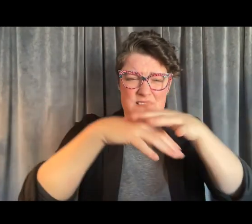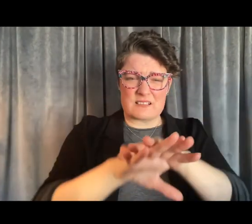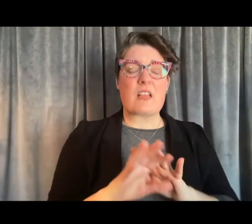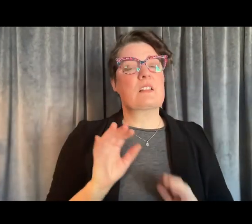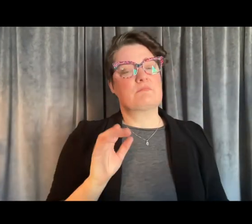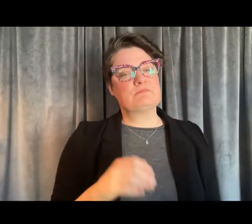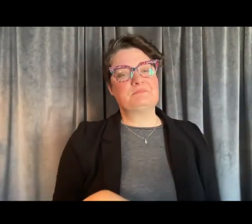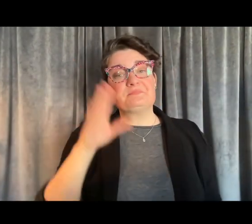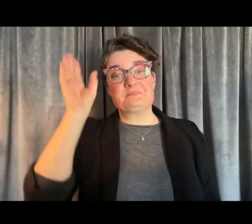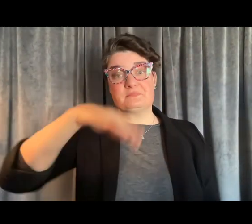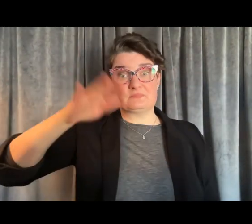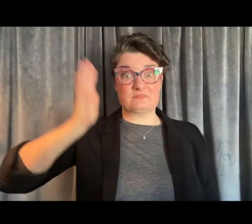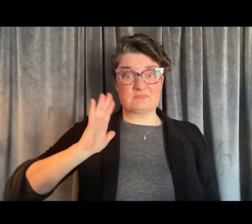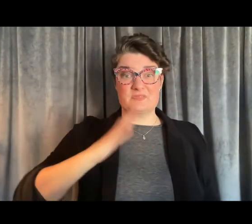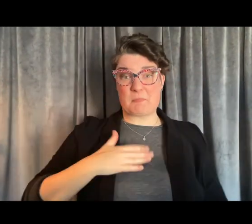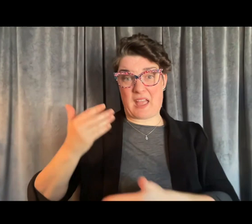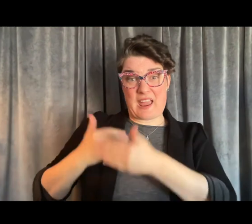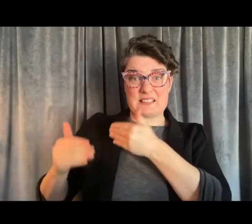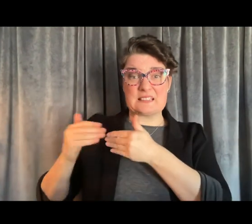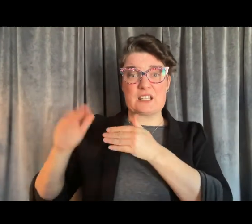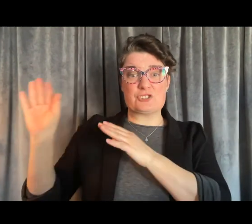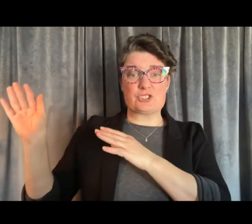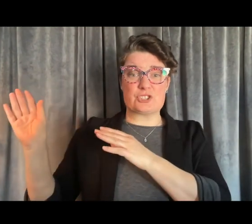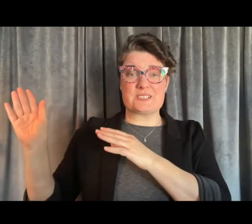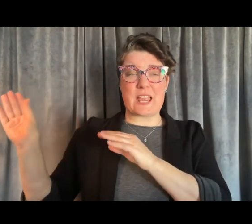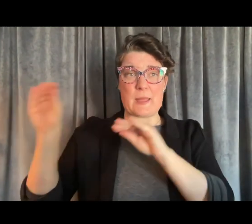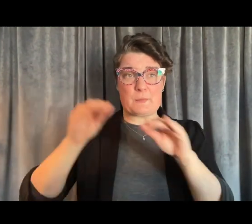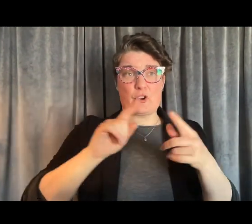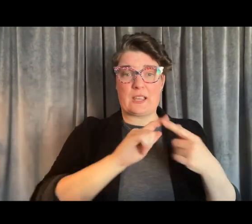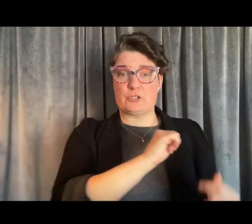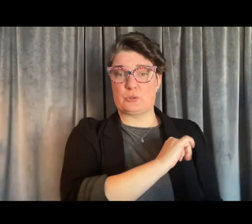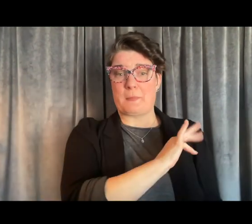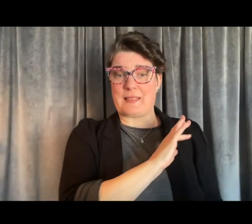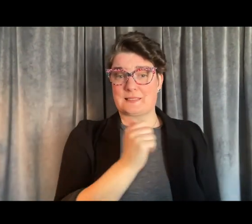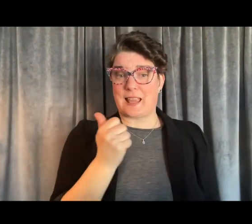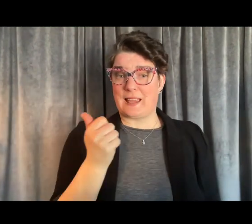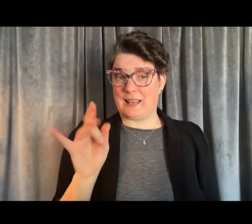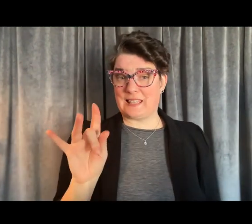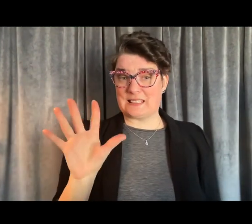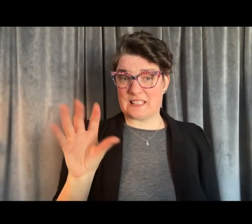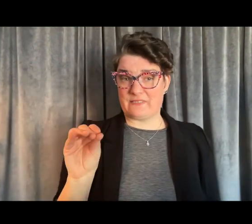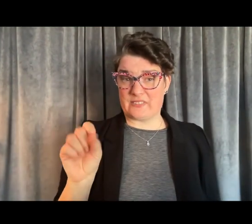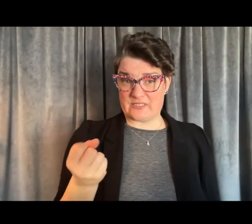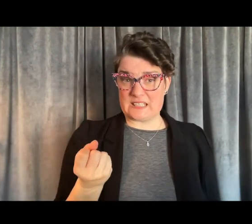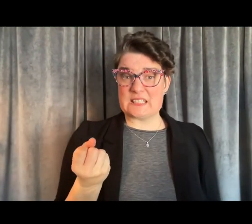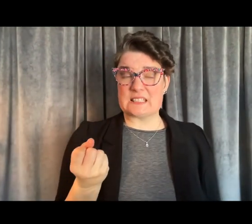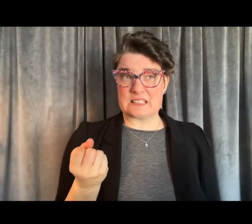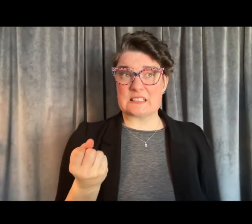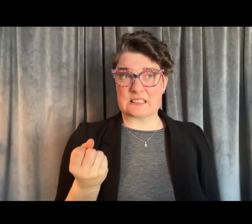ancestors that immigrated to Palestine in the 1850s, when they were fleeing